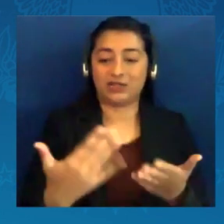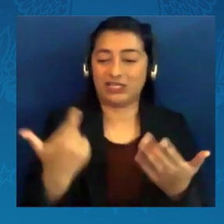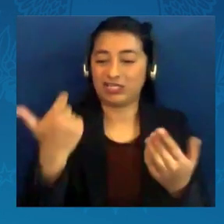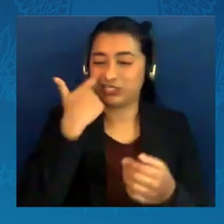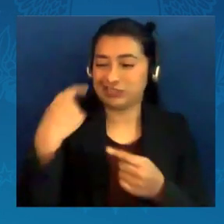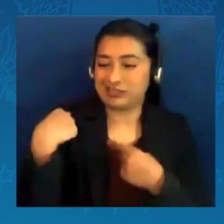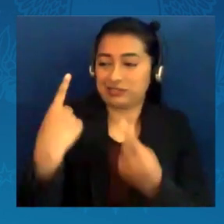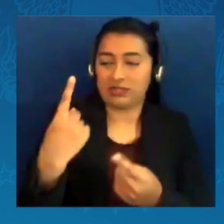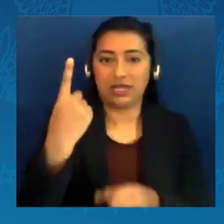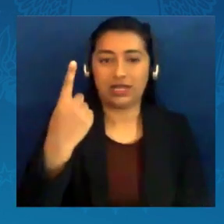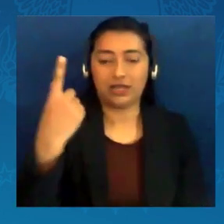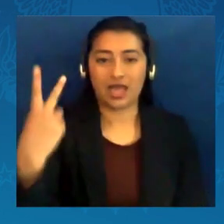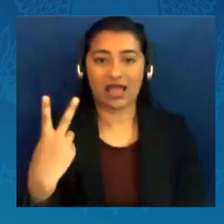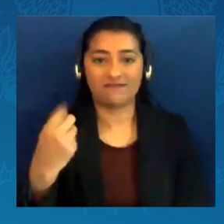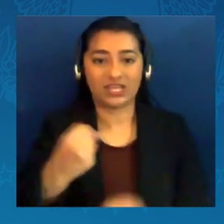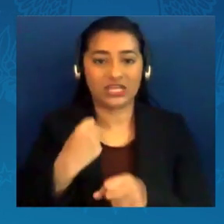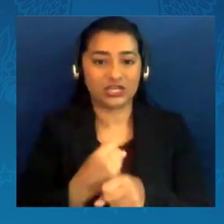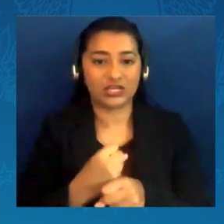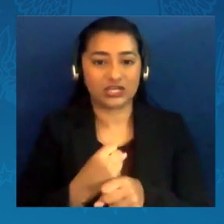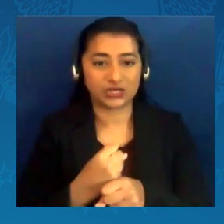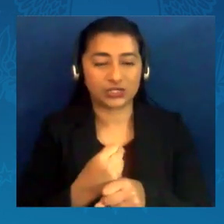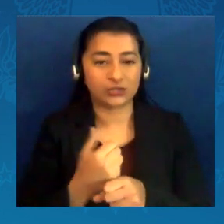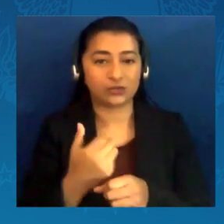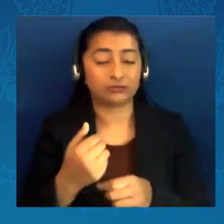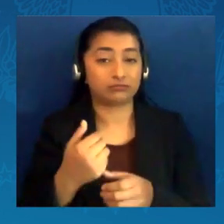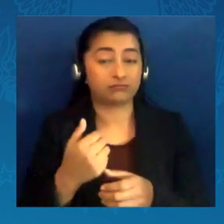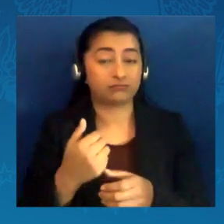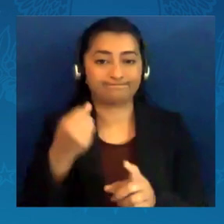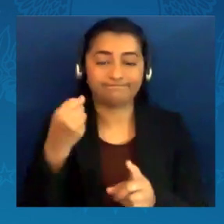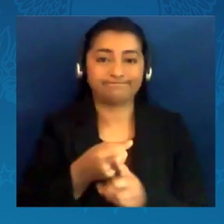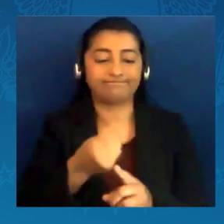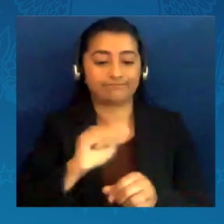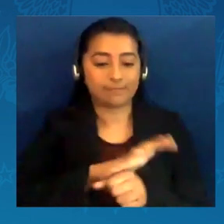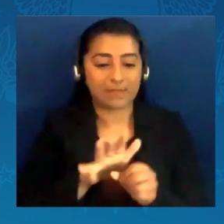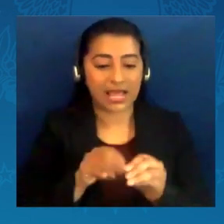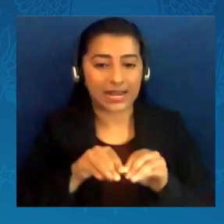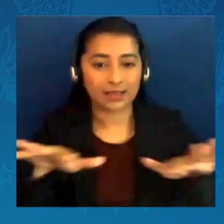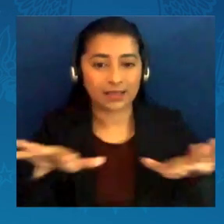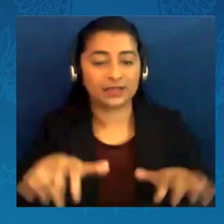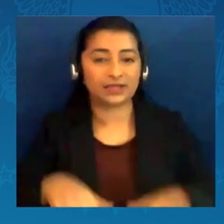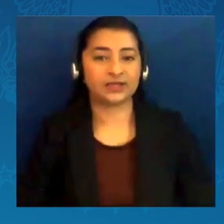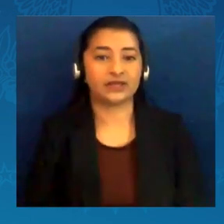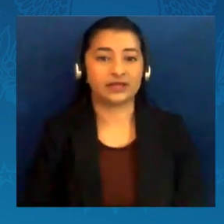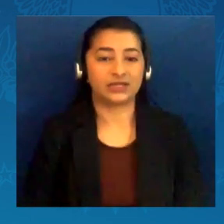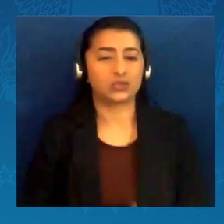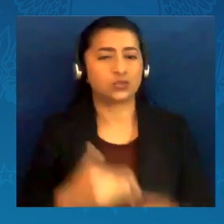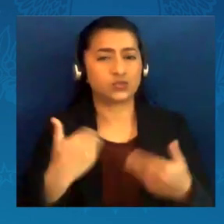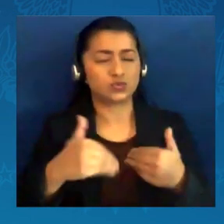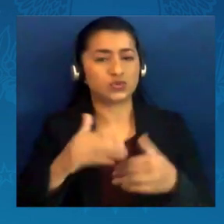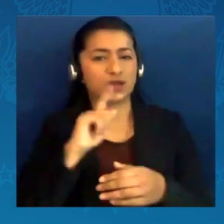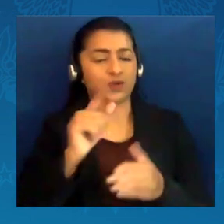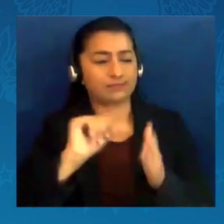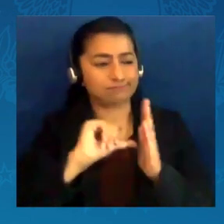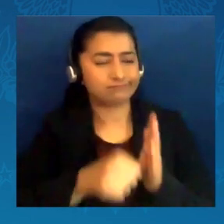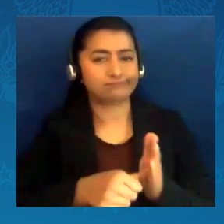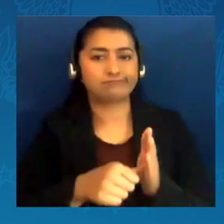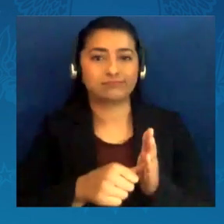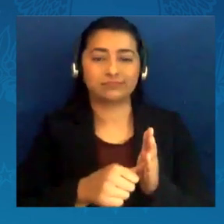We've seen a pandemic, which has really emphasized the significance of our mutual investment